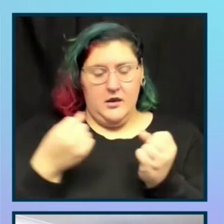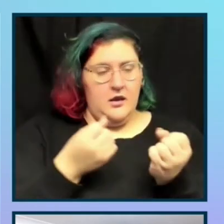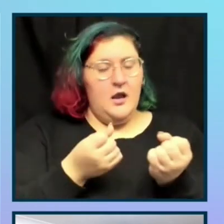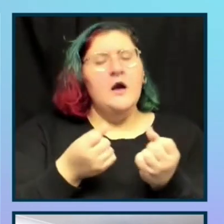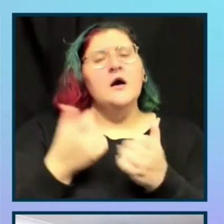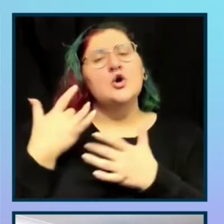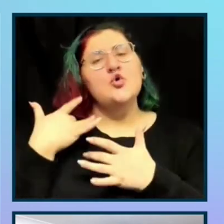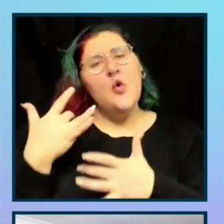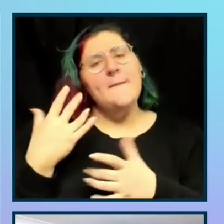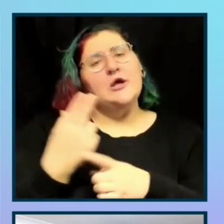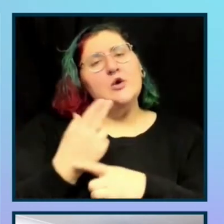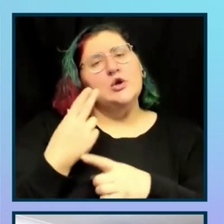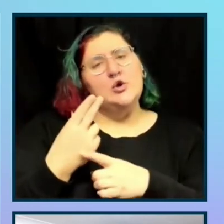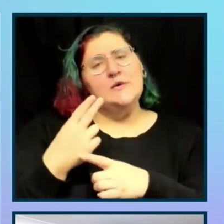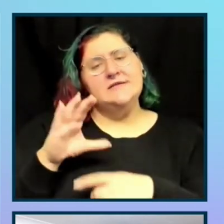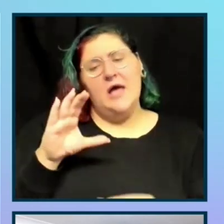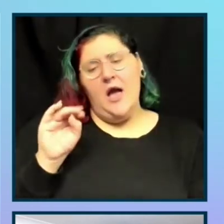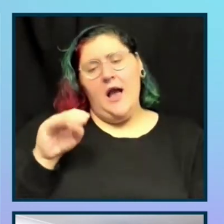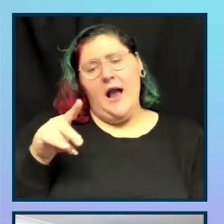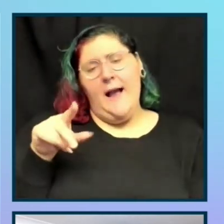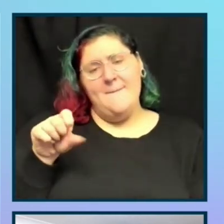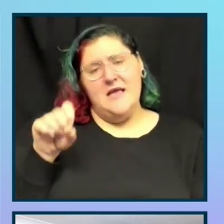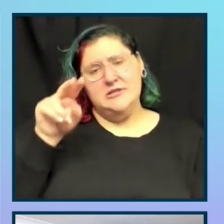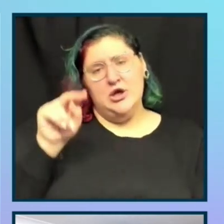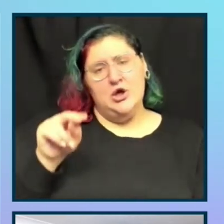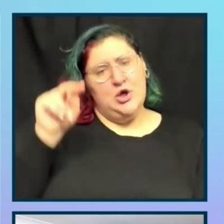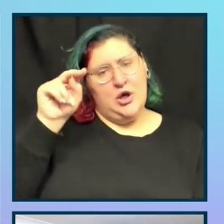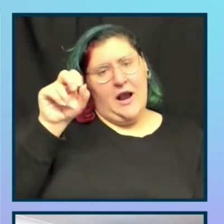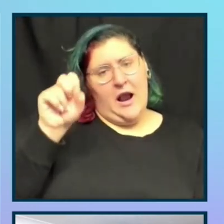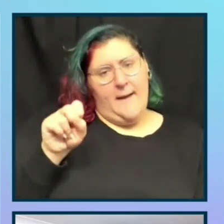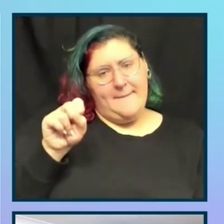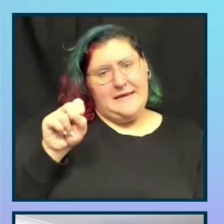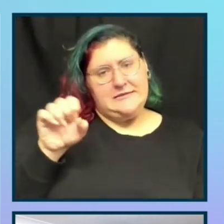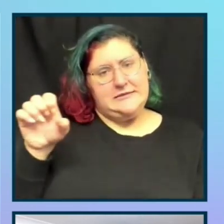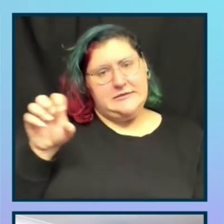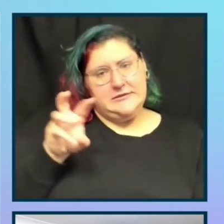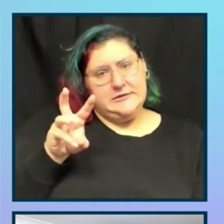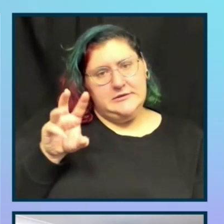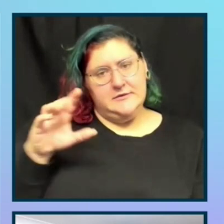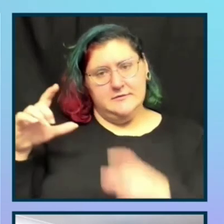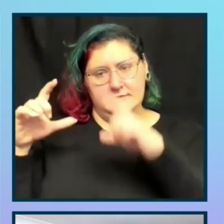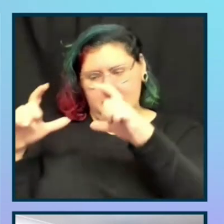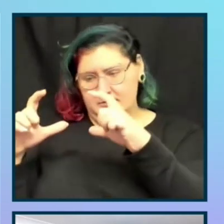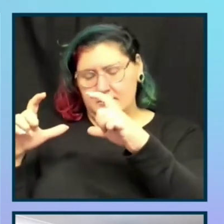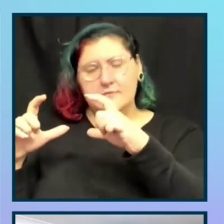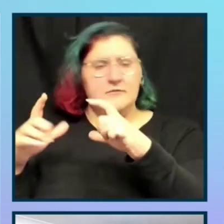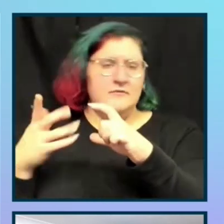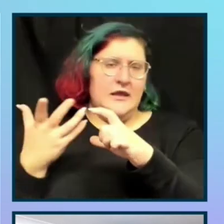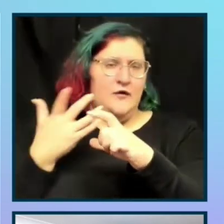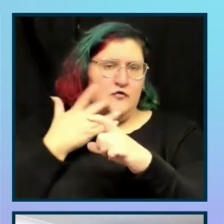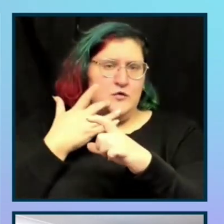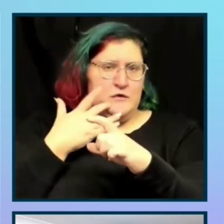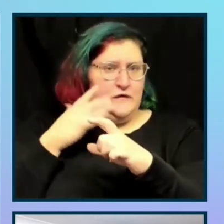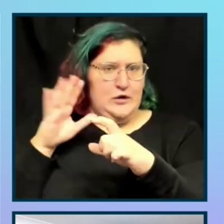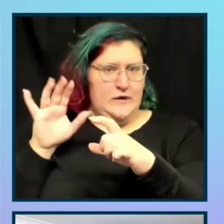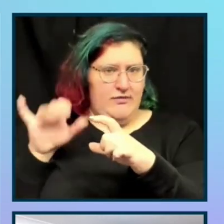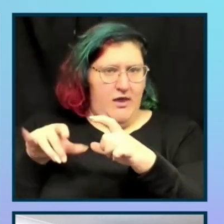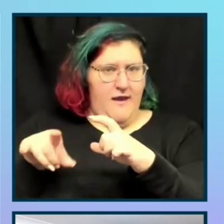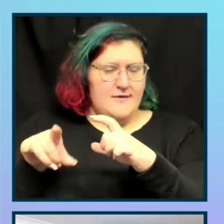So as a pirate, if you wanna navigate easily with a lot less stress than just running around, literally running around,